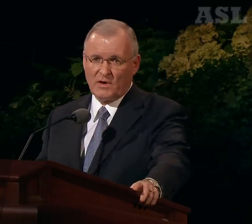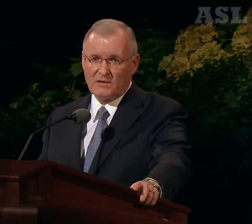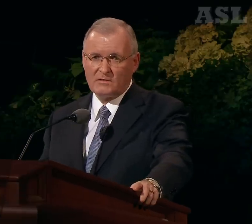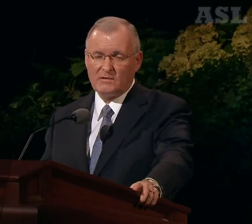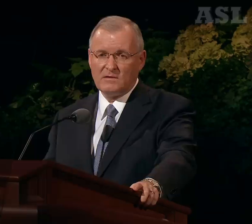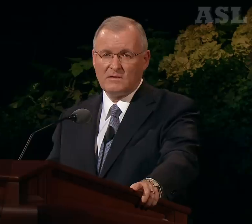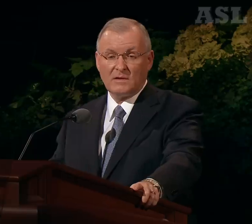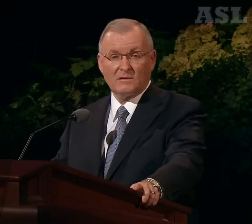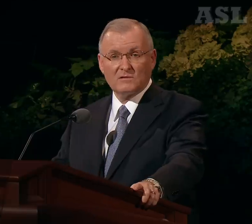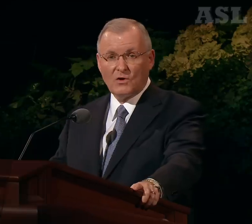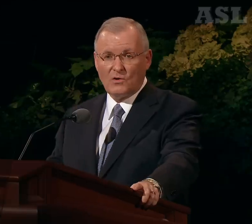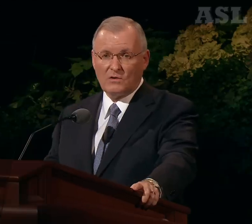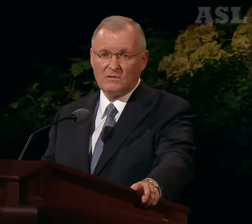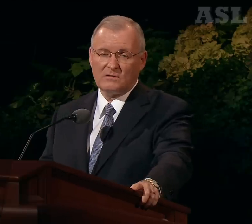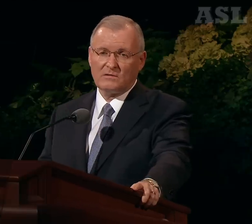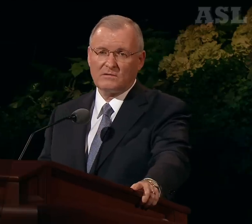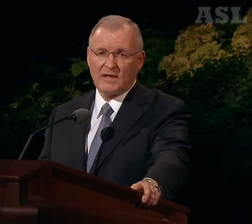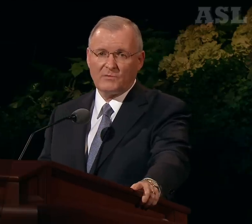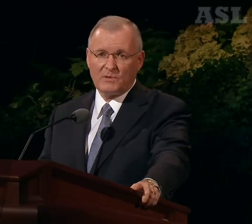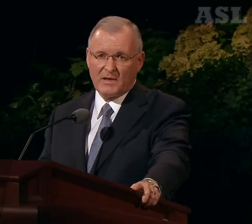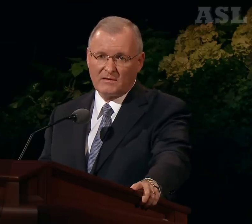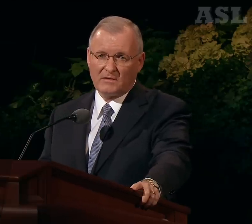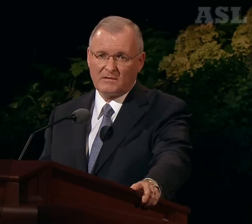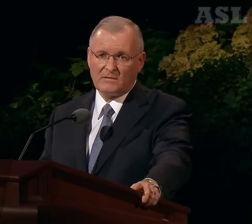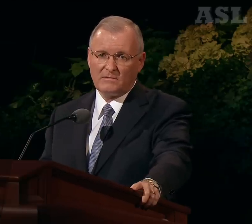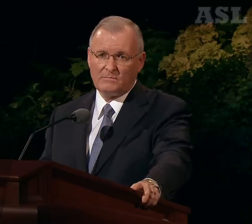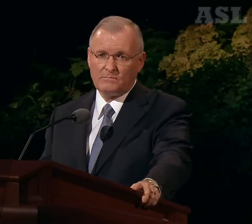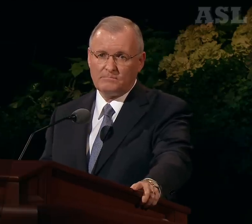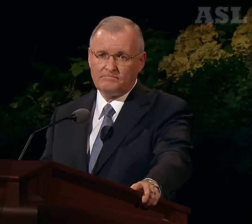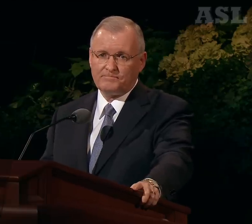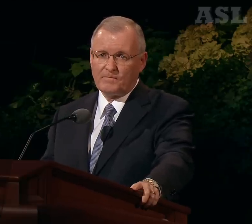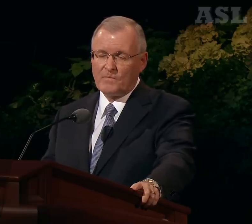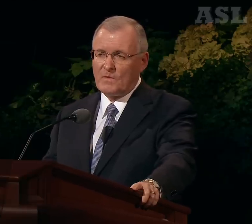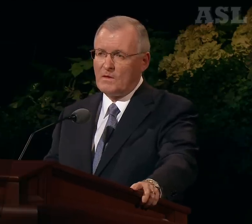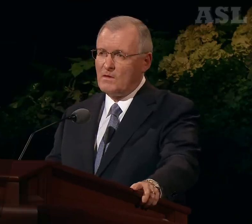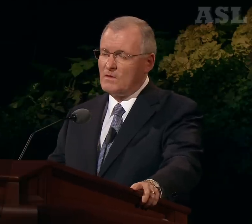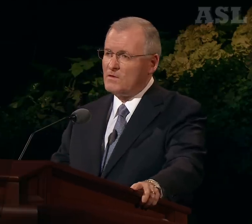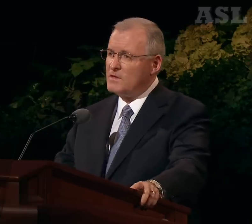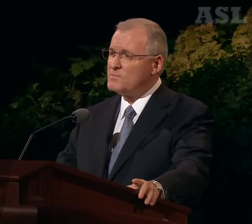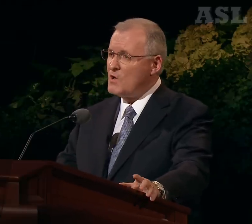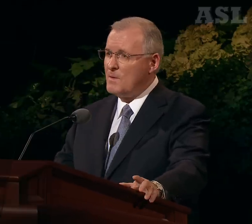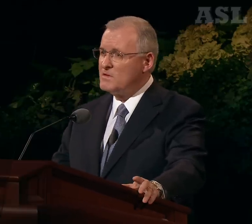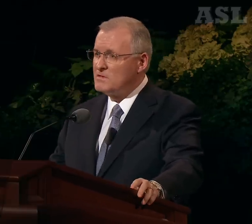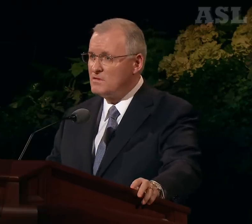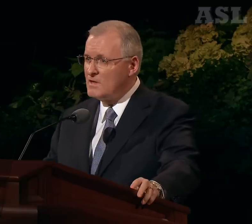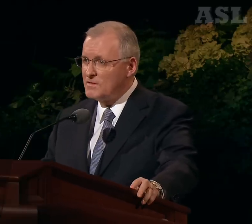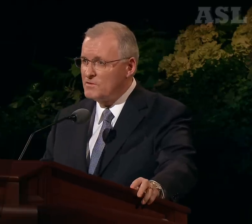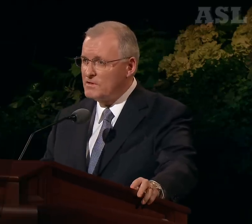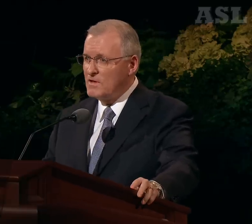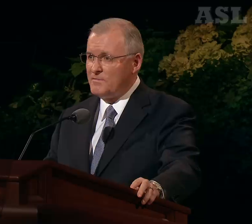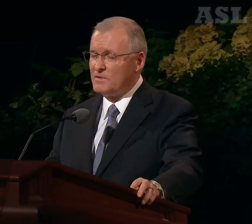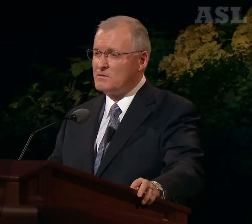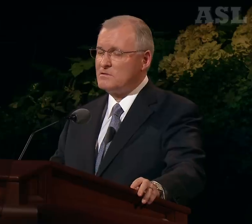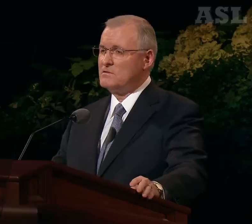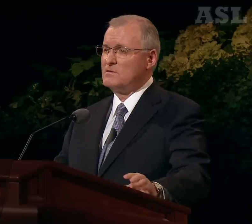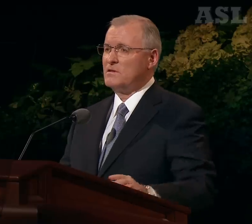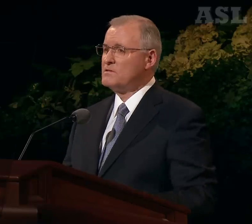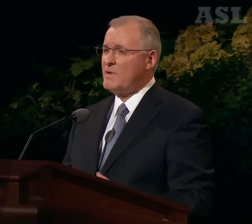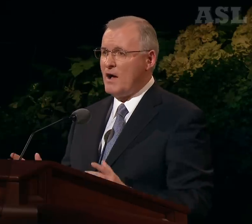"AND HOW GREAT IS HIS JOY IN THE